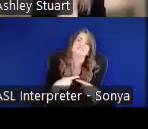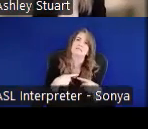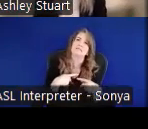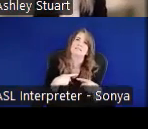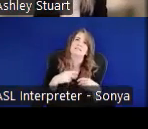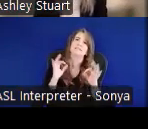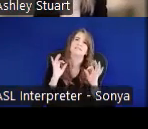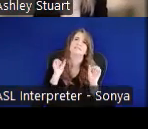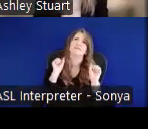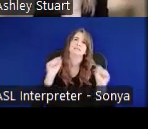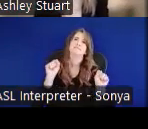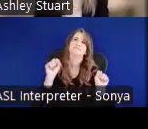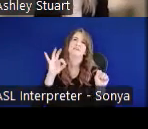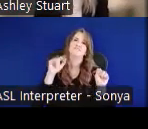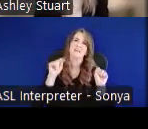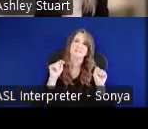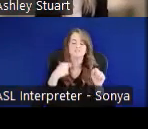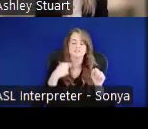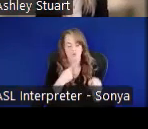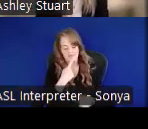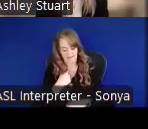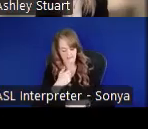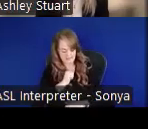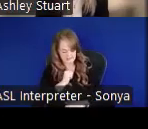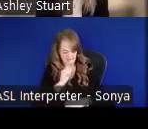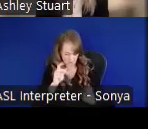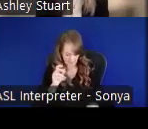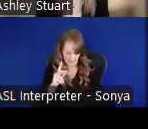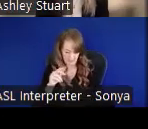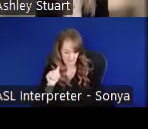tell myself something like, okay, Ashley, if you go to the